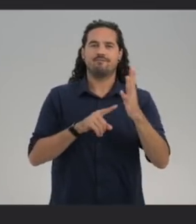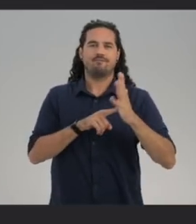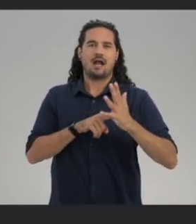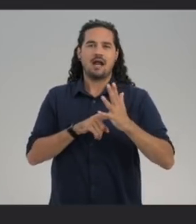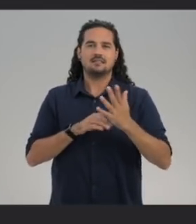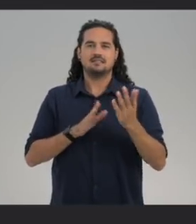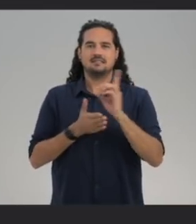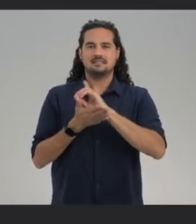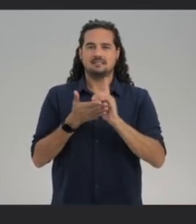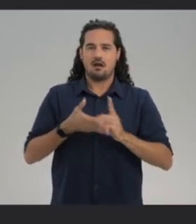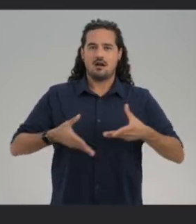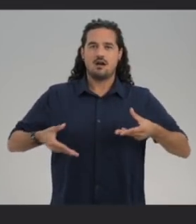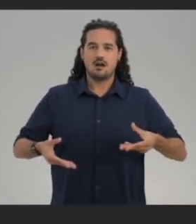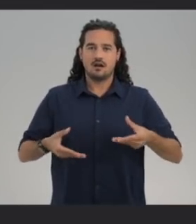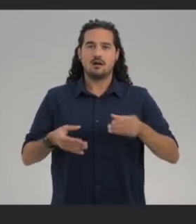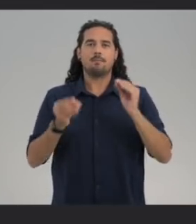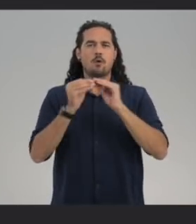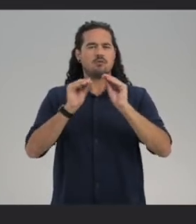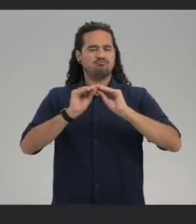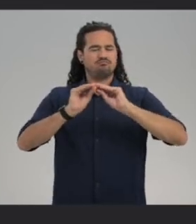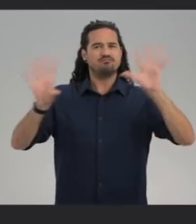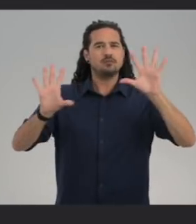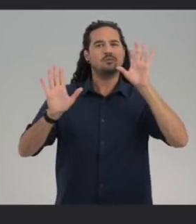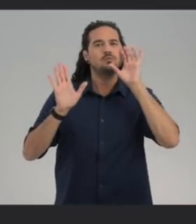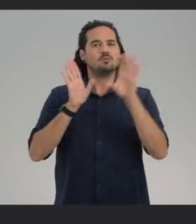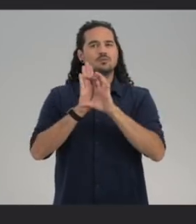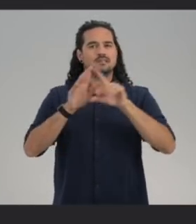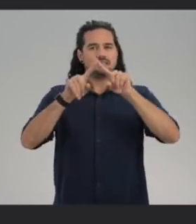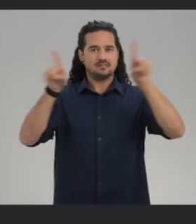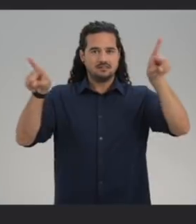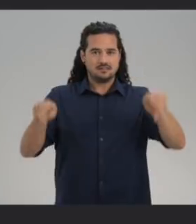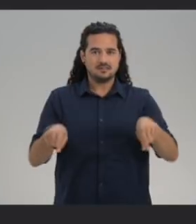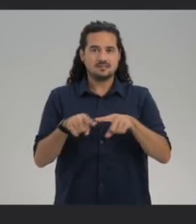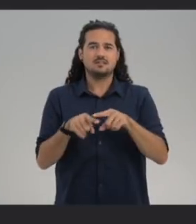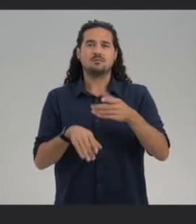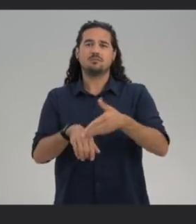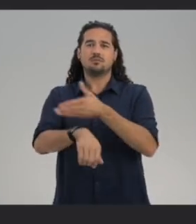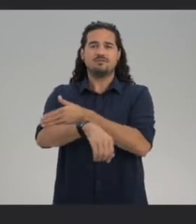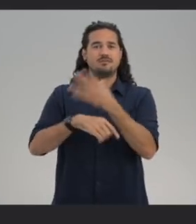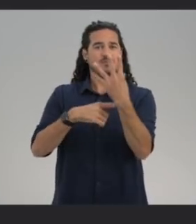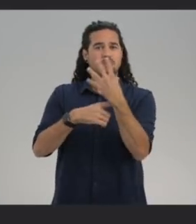It also has a more vibrant Retina display, improved camera quality and incredible battery life: